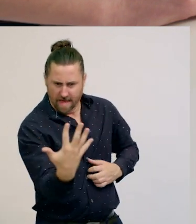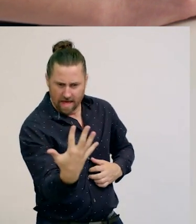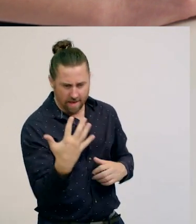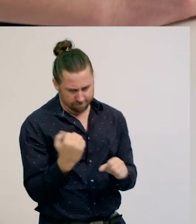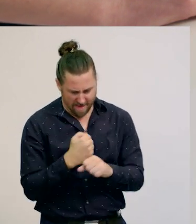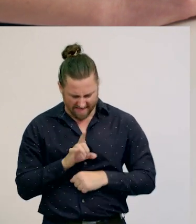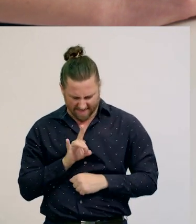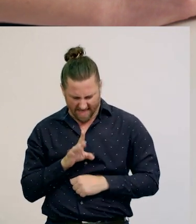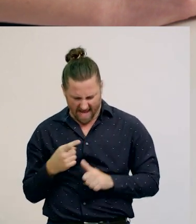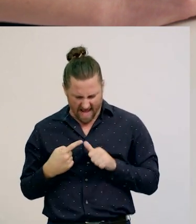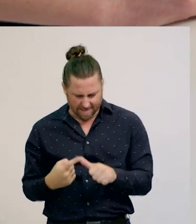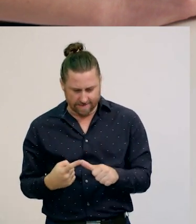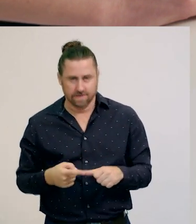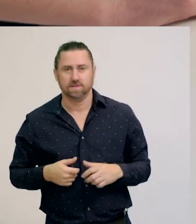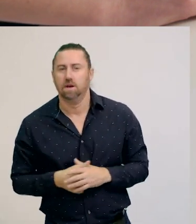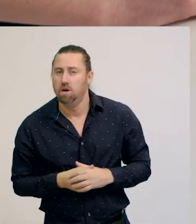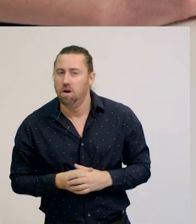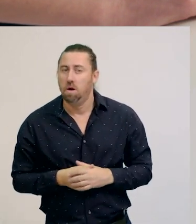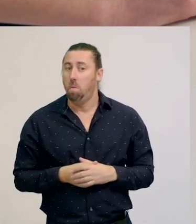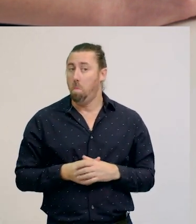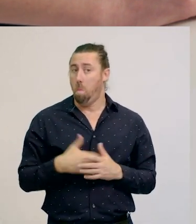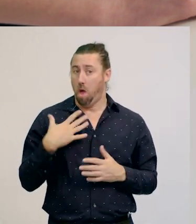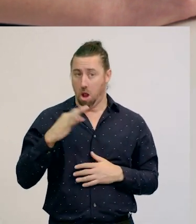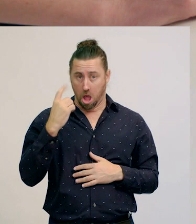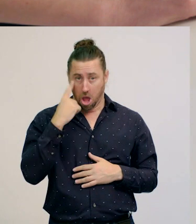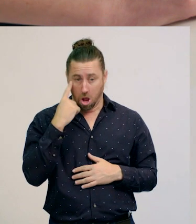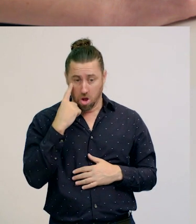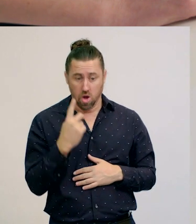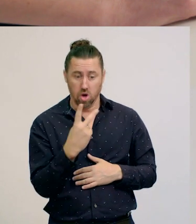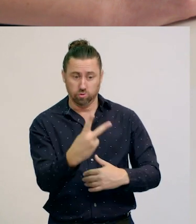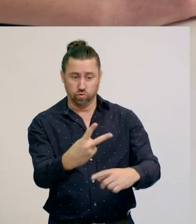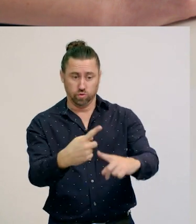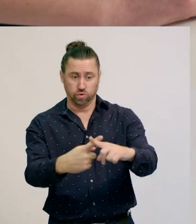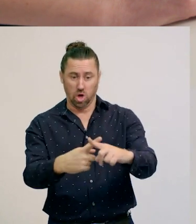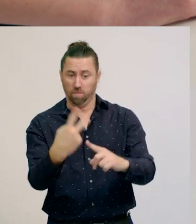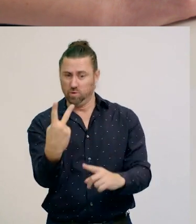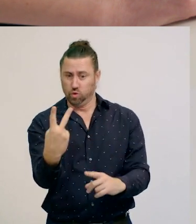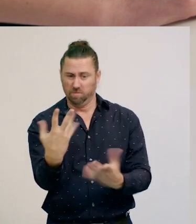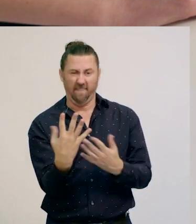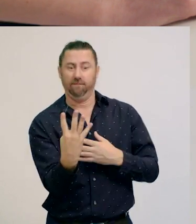We could reach our target by multiplying 2 x 2, which equals 4.